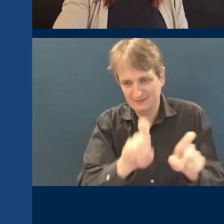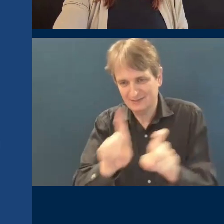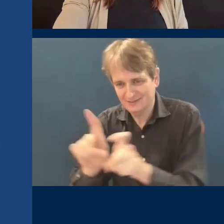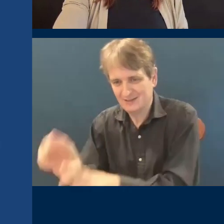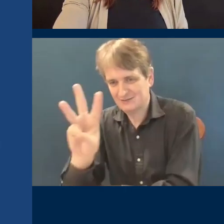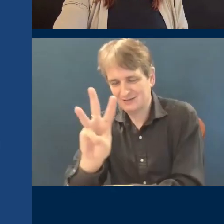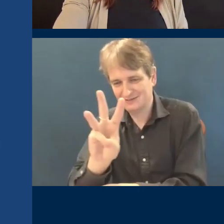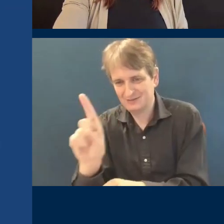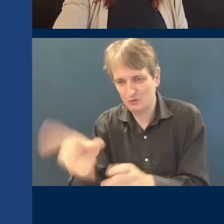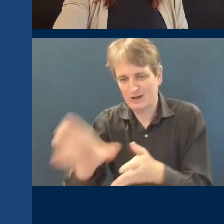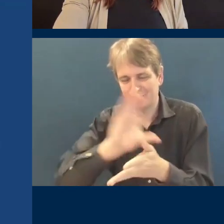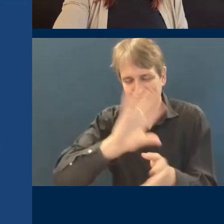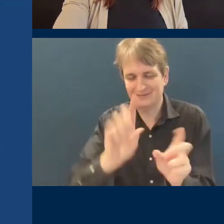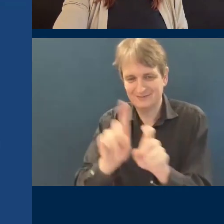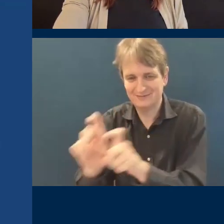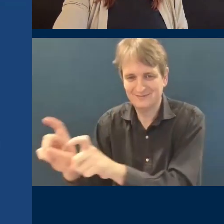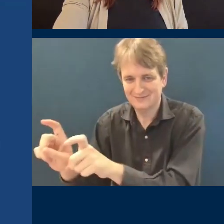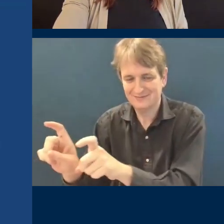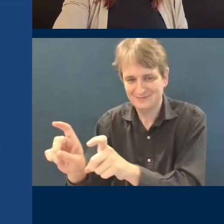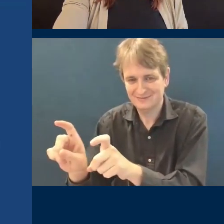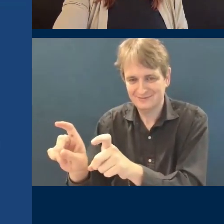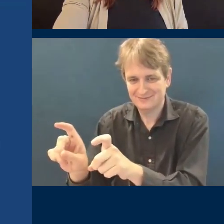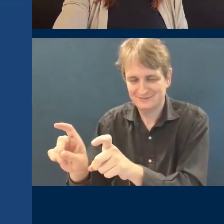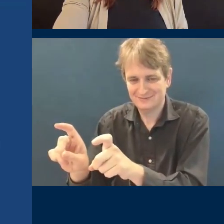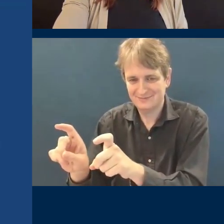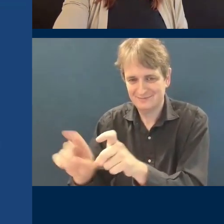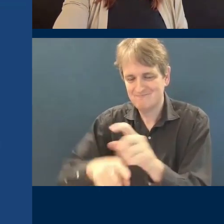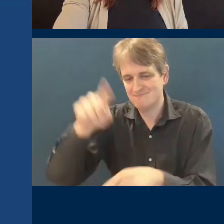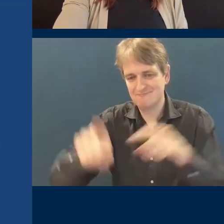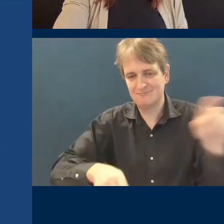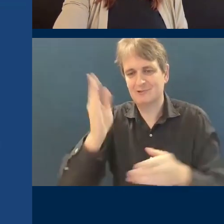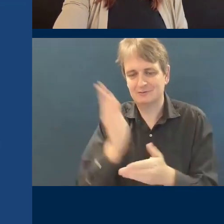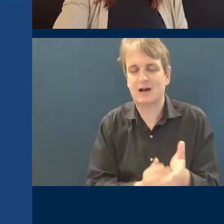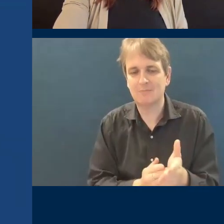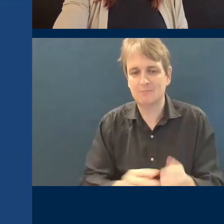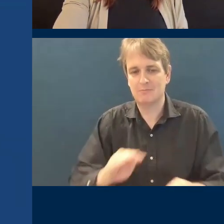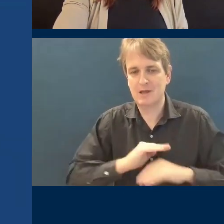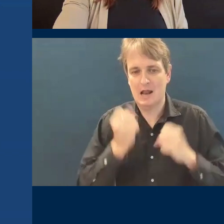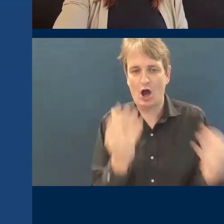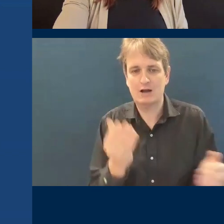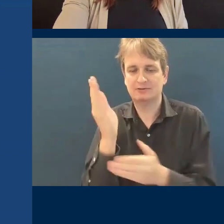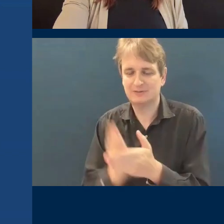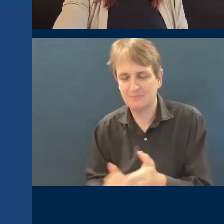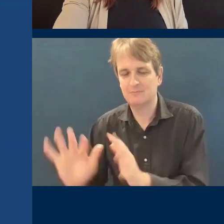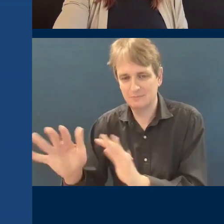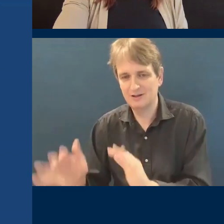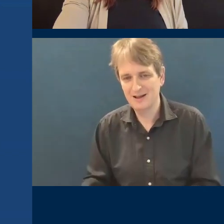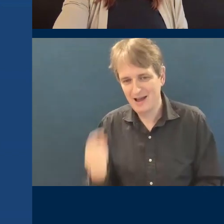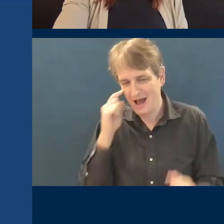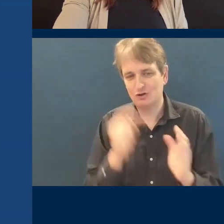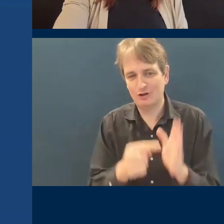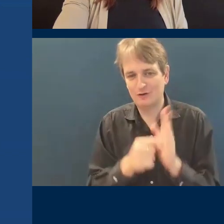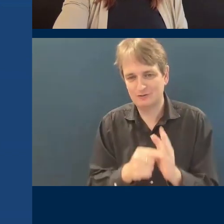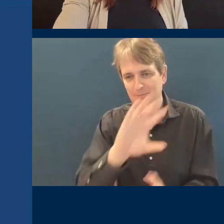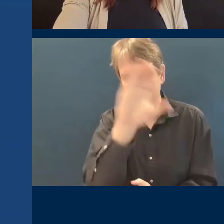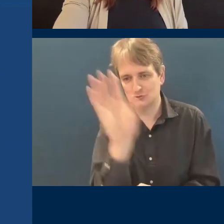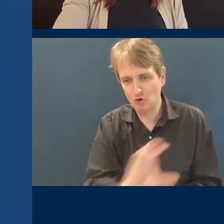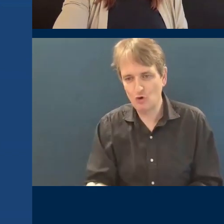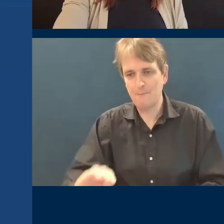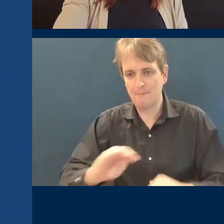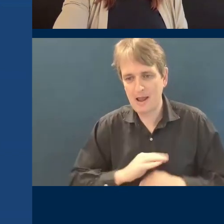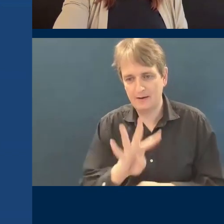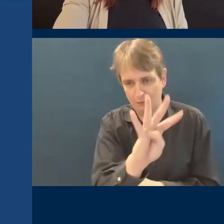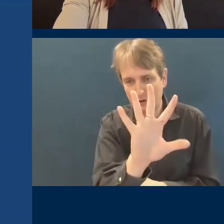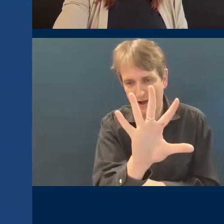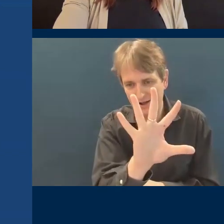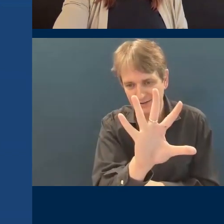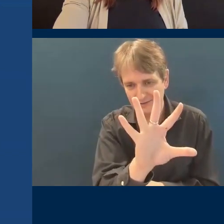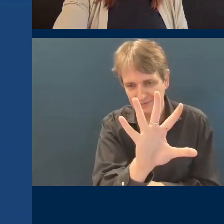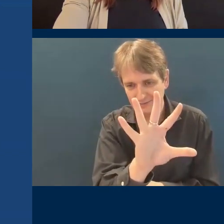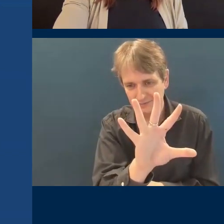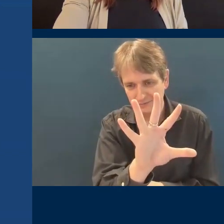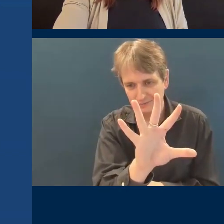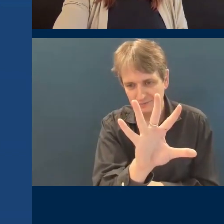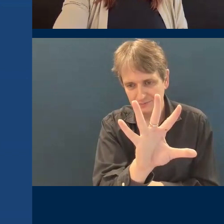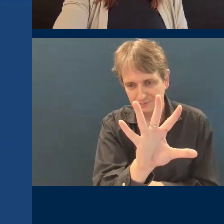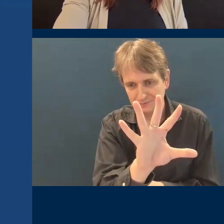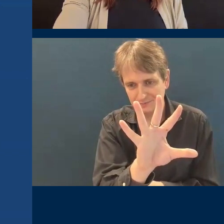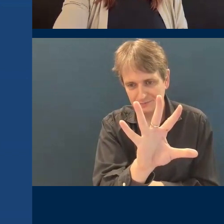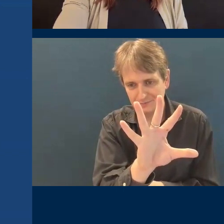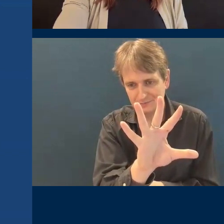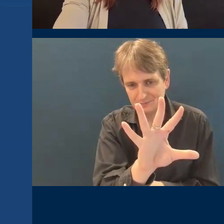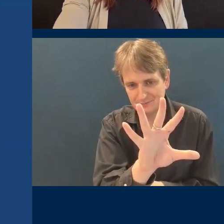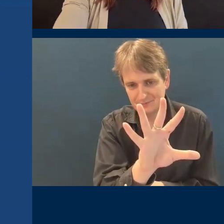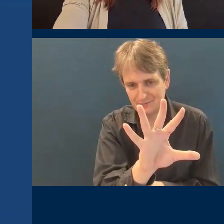So we did all of these, you know, there were 61 different categories that we tested out and some met all of them, and some did not so we noticed that Zoom meets the most at 45